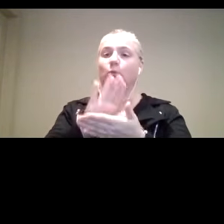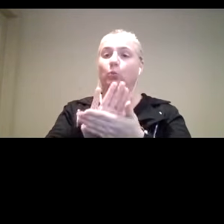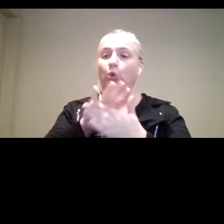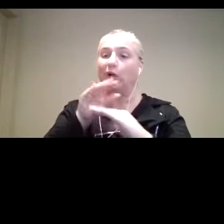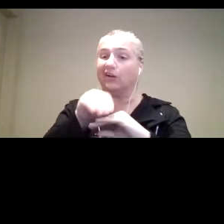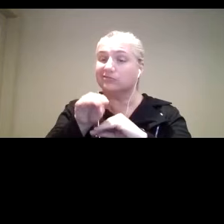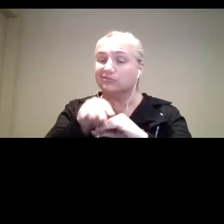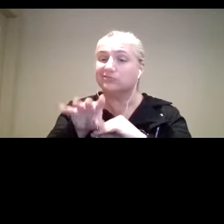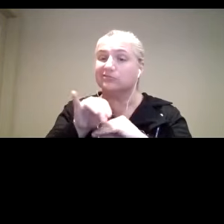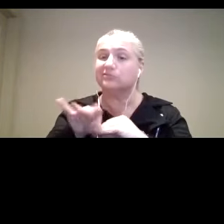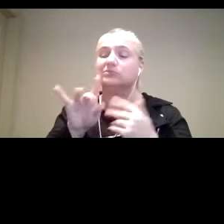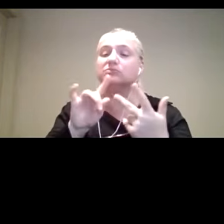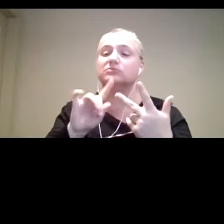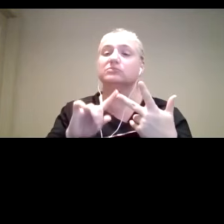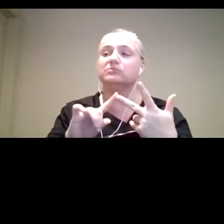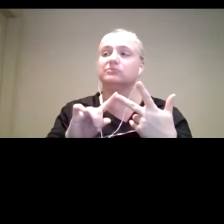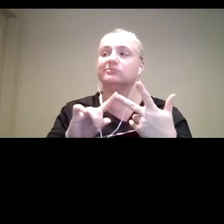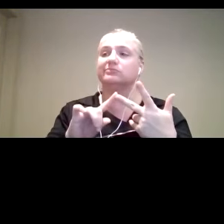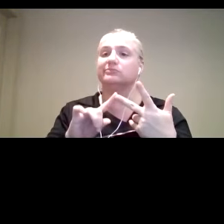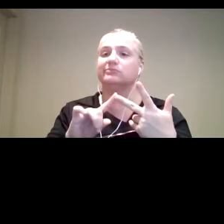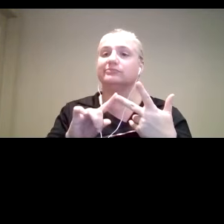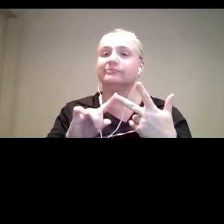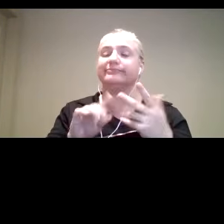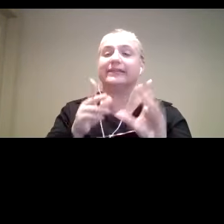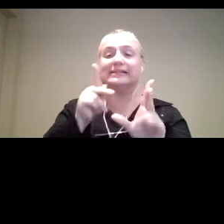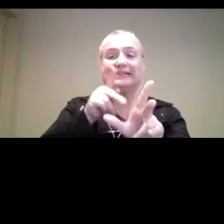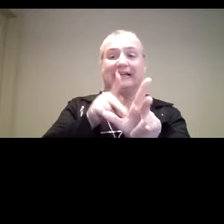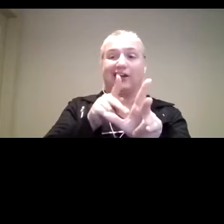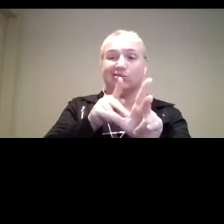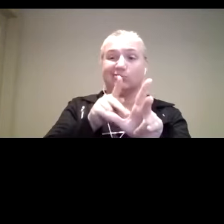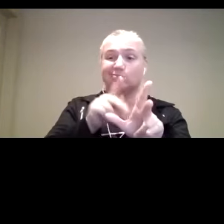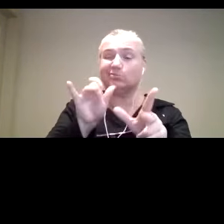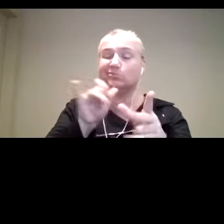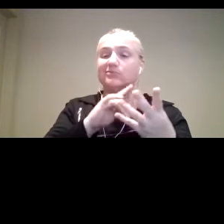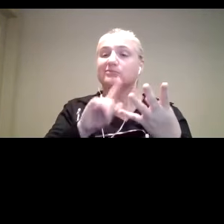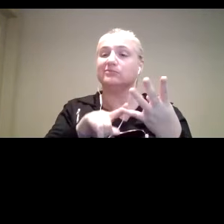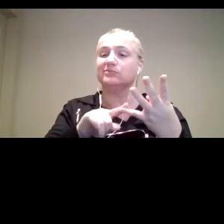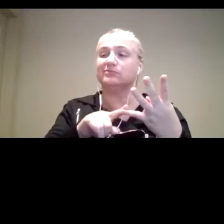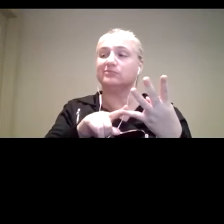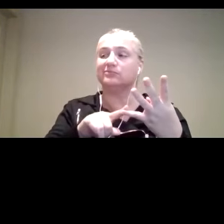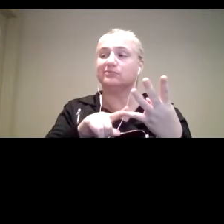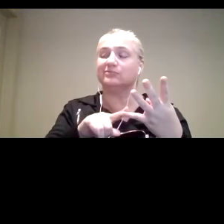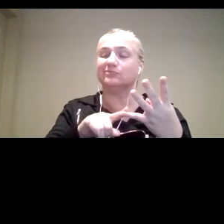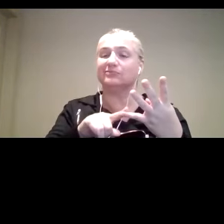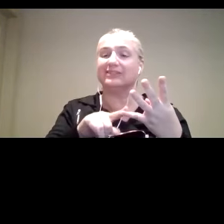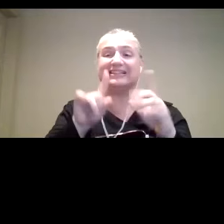that is talked about in terms of psychiatry, that is talked about in all areas of mental health